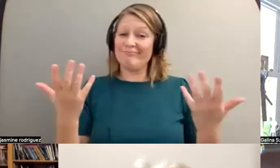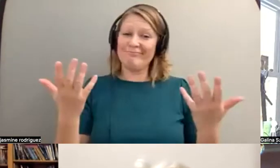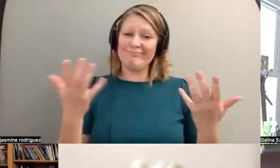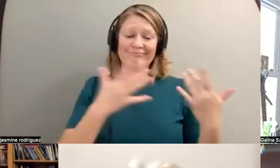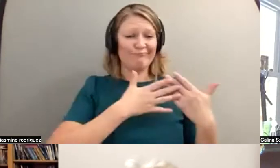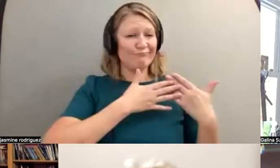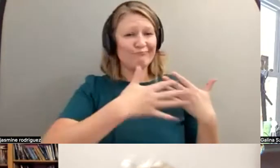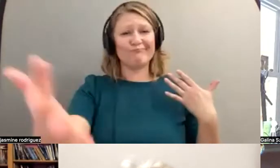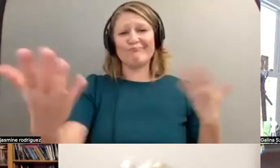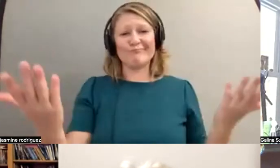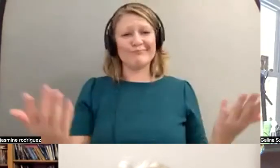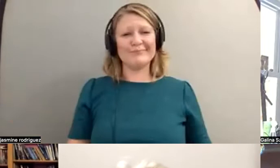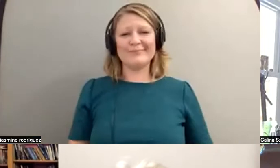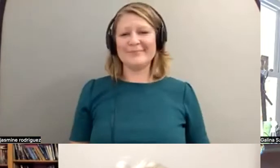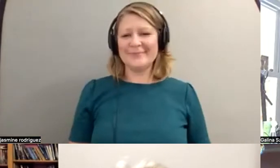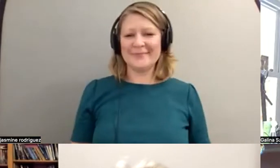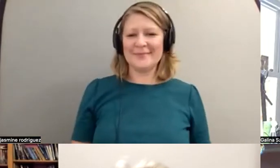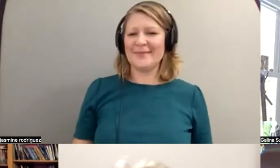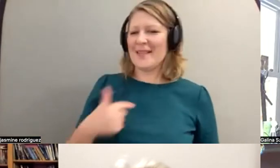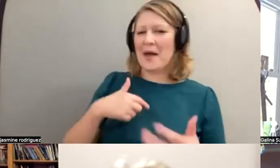I have to-- I laugh every time you say a pasta maker, because I--